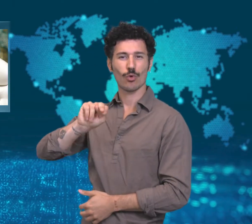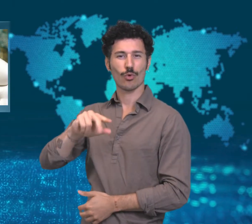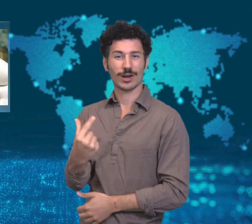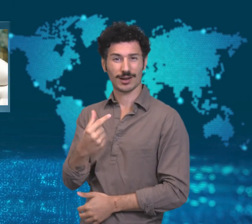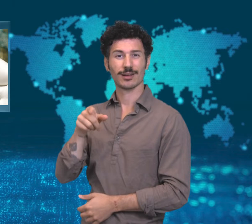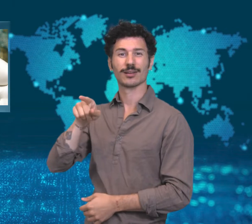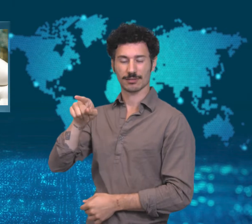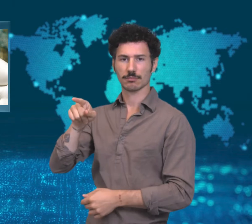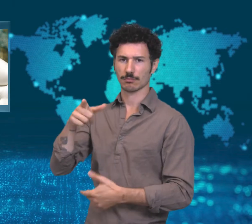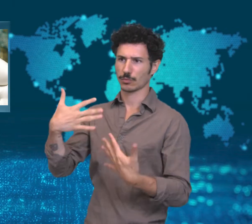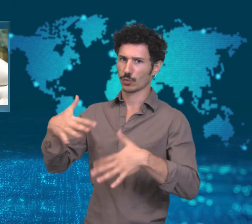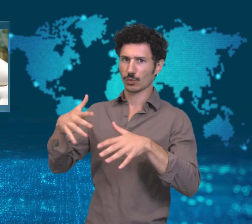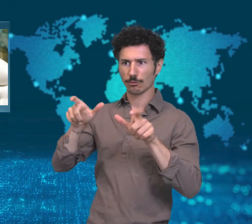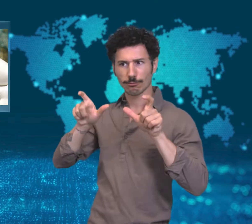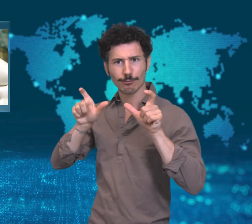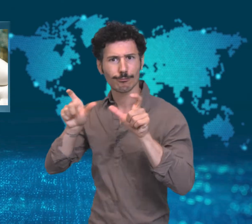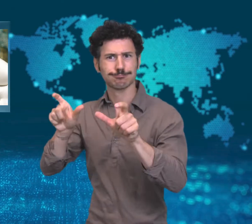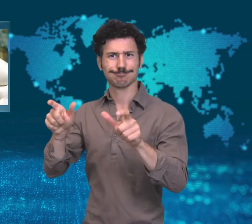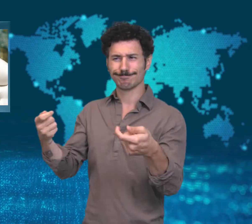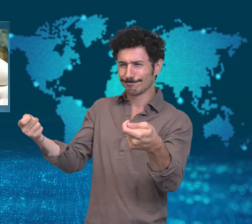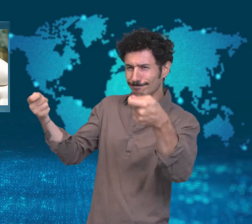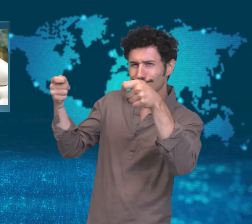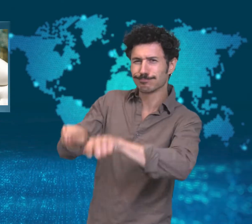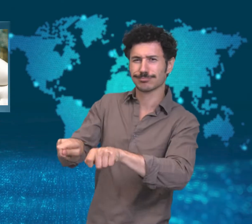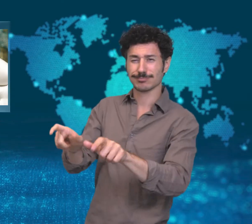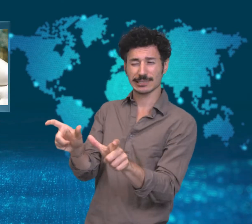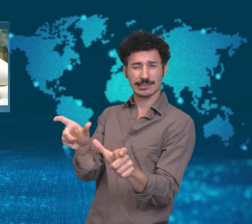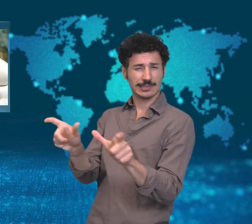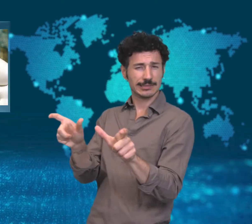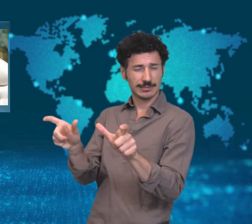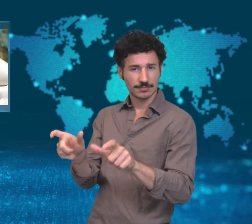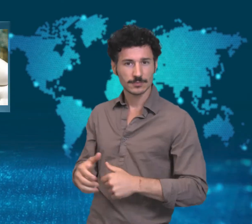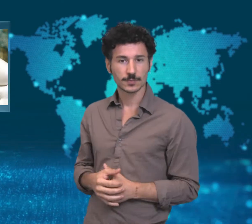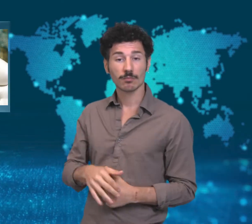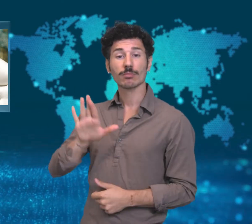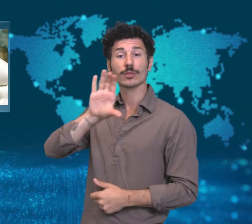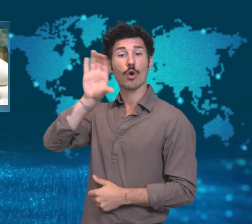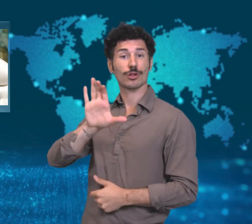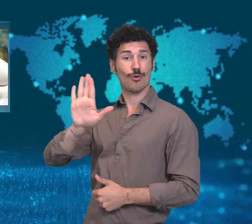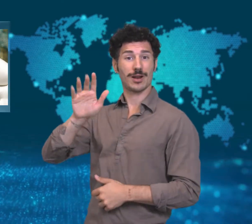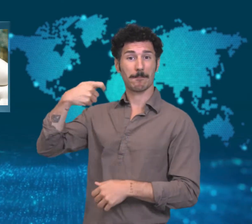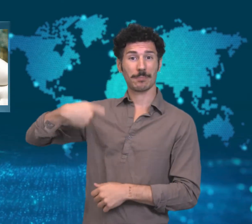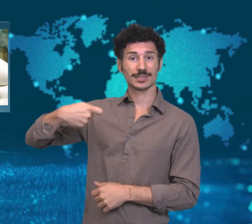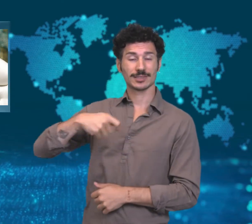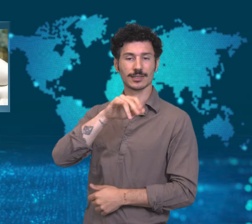has put the city of Kaesong under total lockdown.